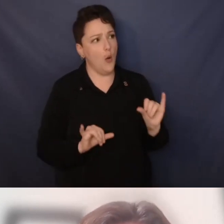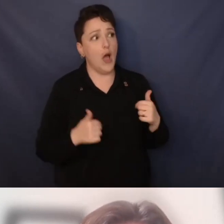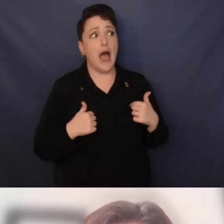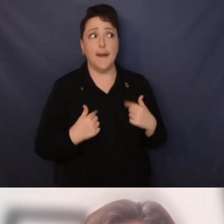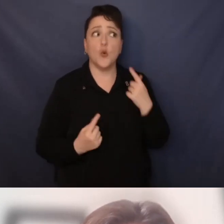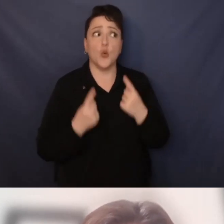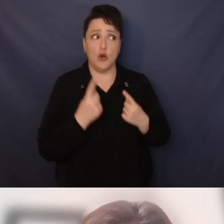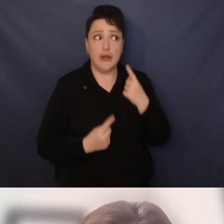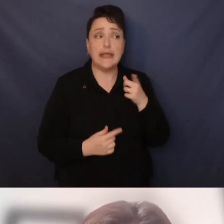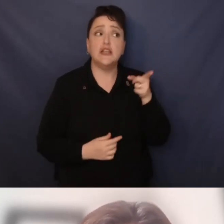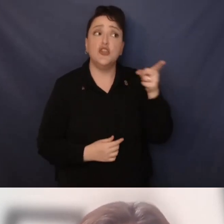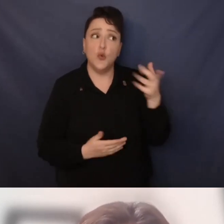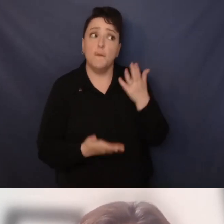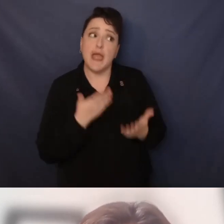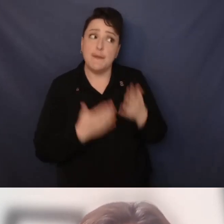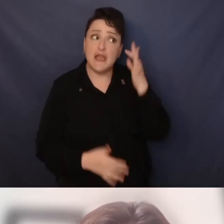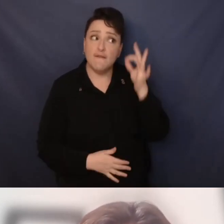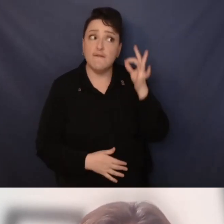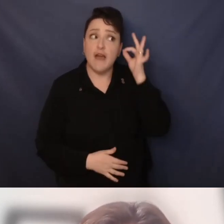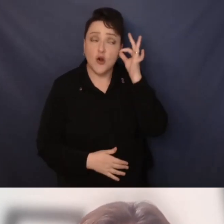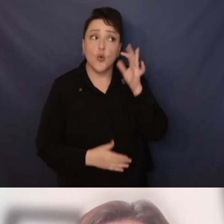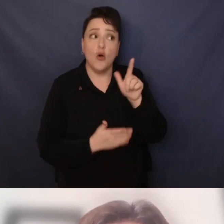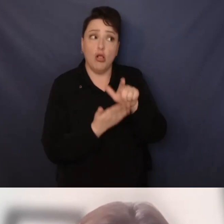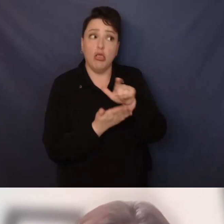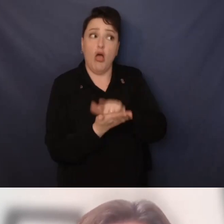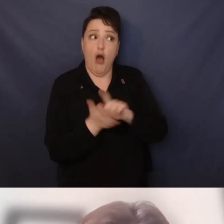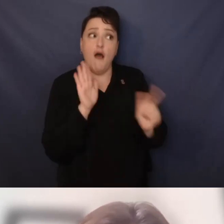suggest you check in with the Pacific ADA Center about what your responsibilities